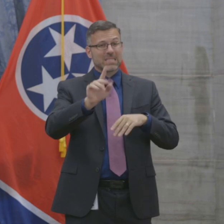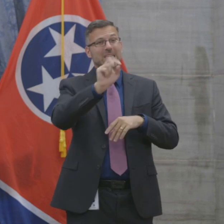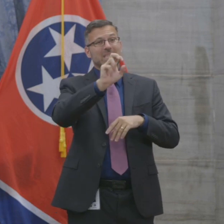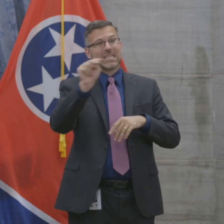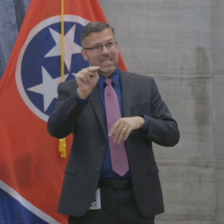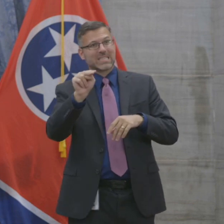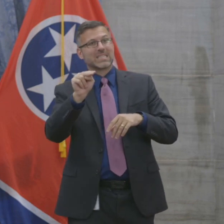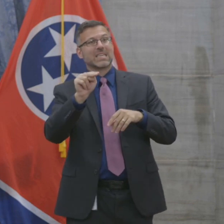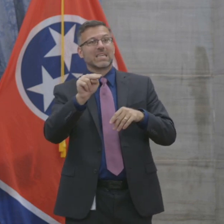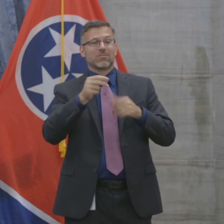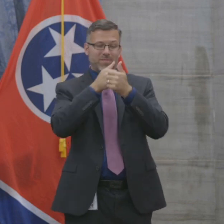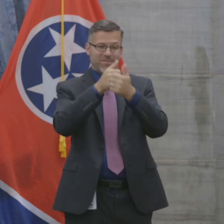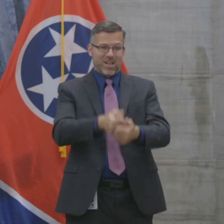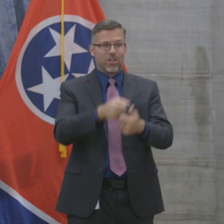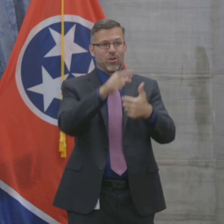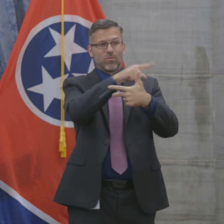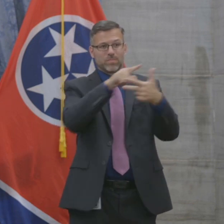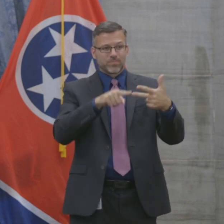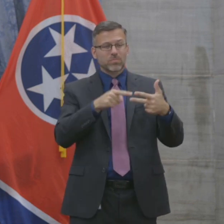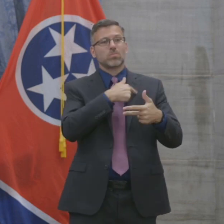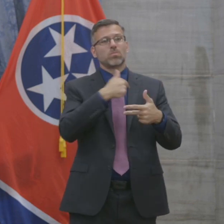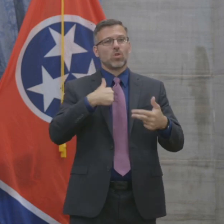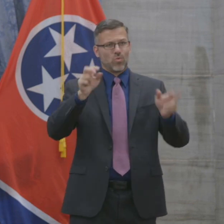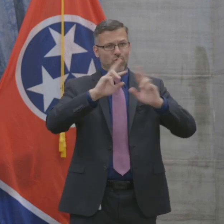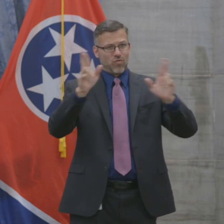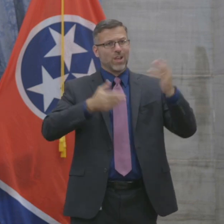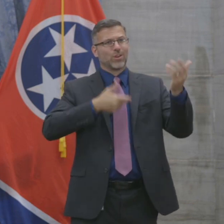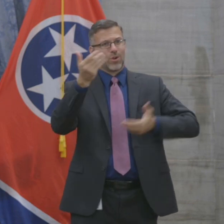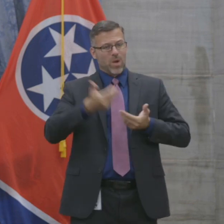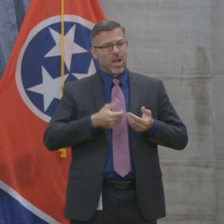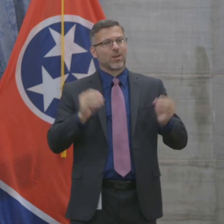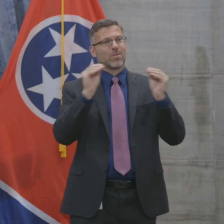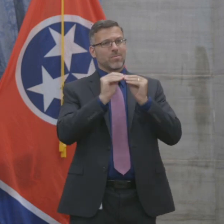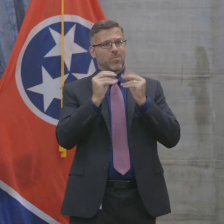the sky bridge. In addition, Tennessee tourism was on track,